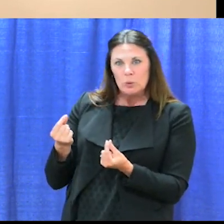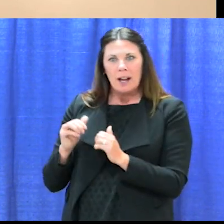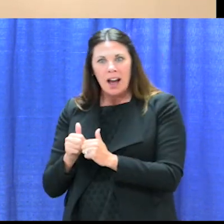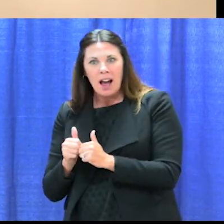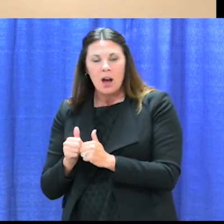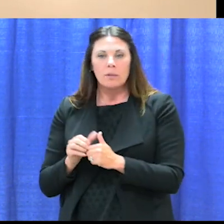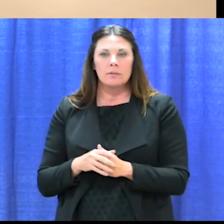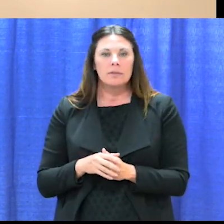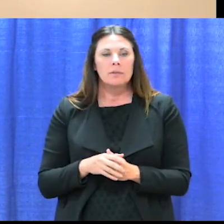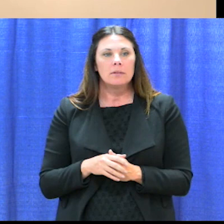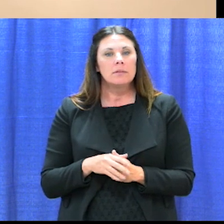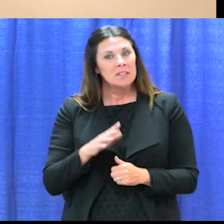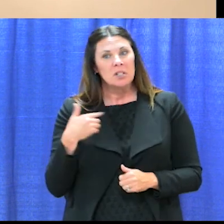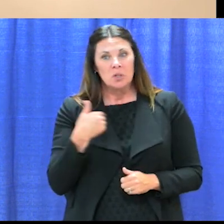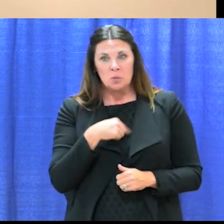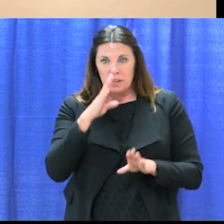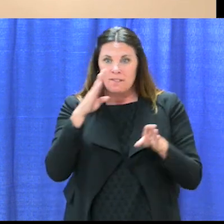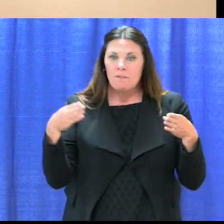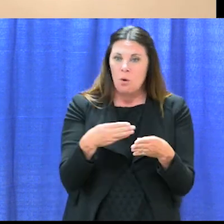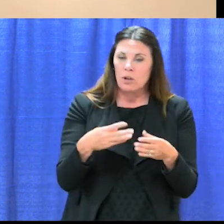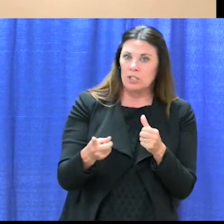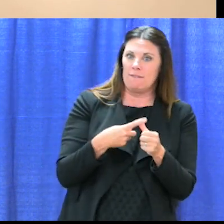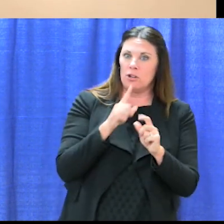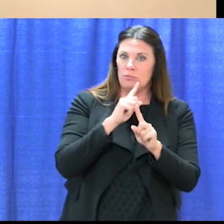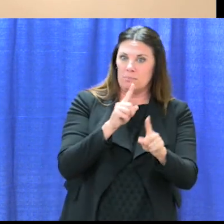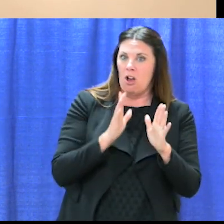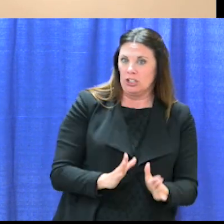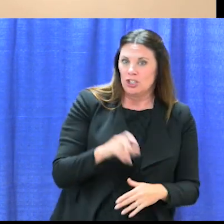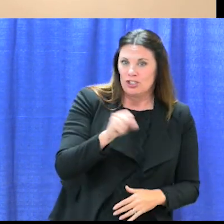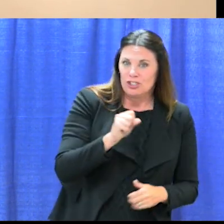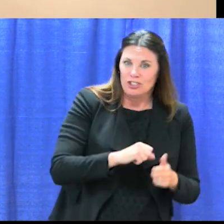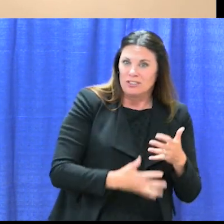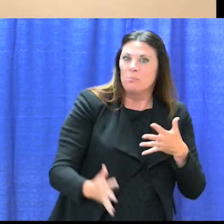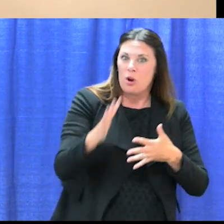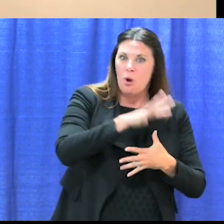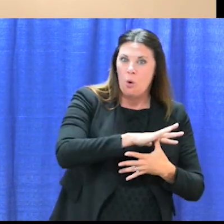While we are very focused on our first responders during this you know in focused on quarantine